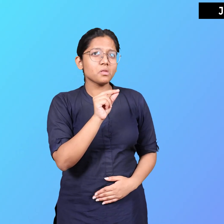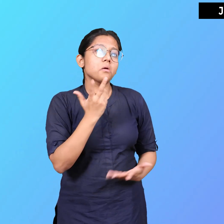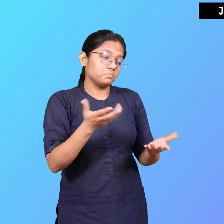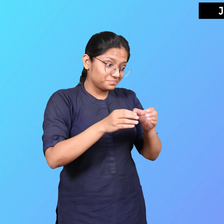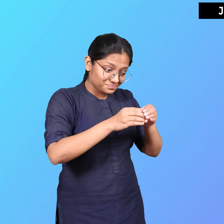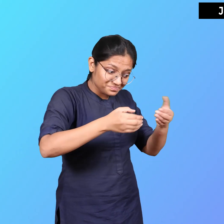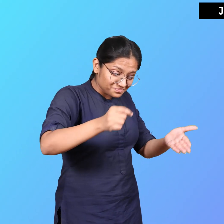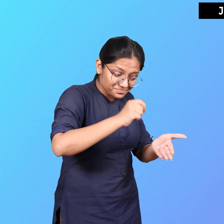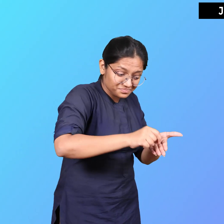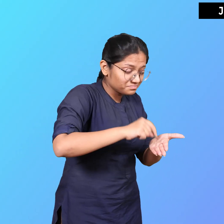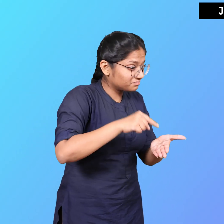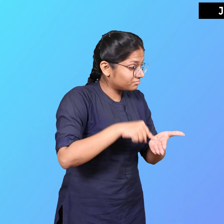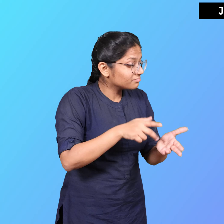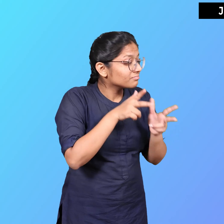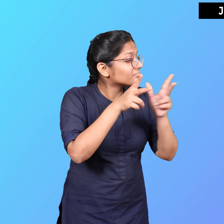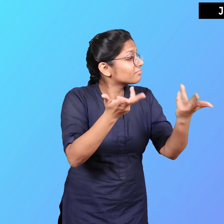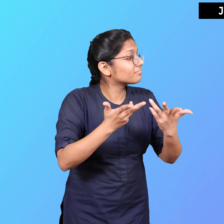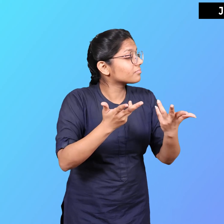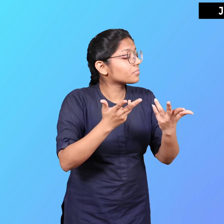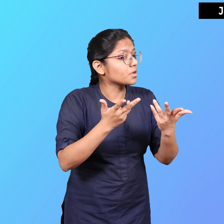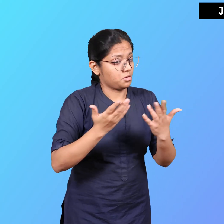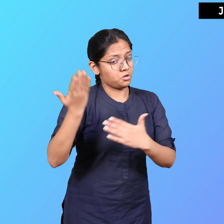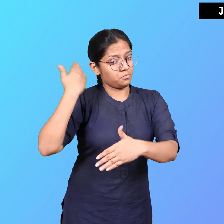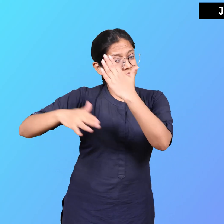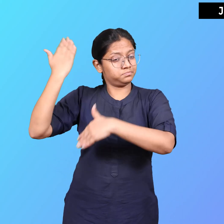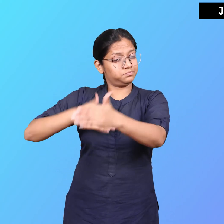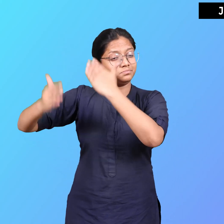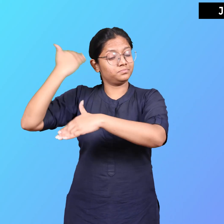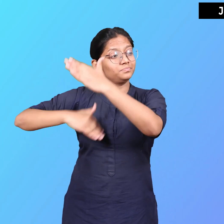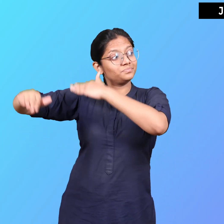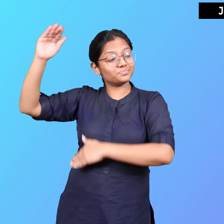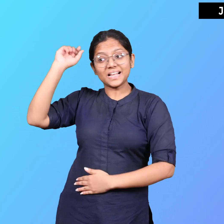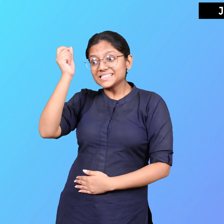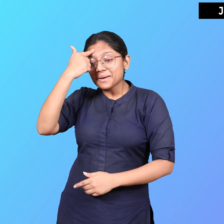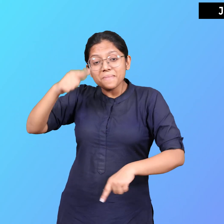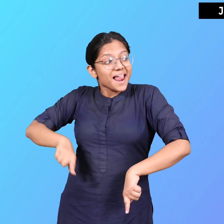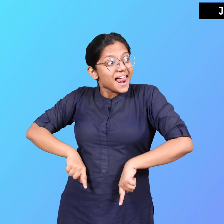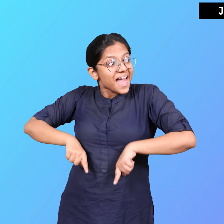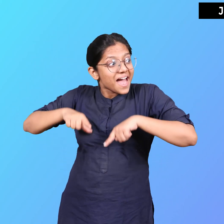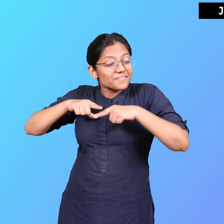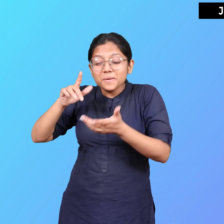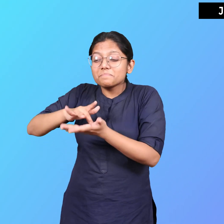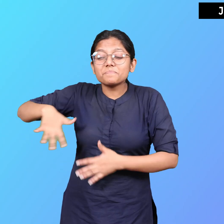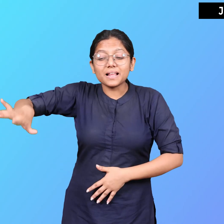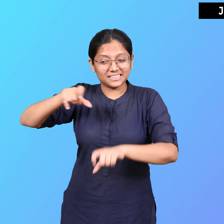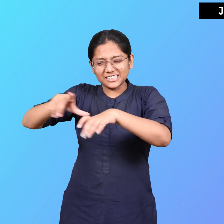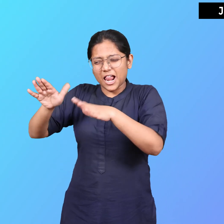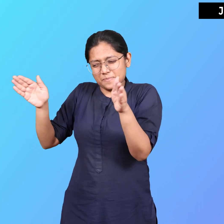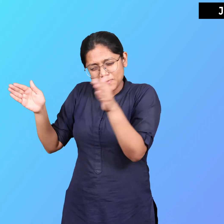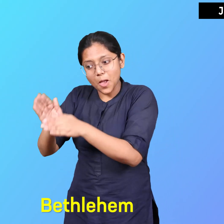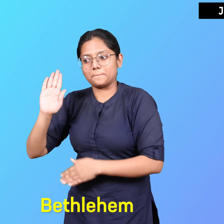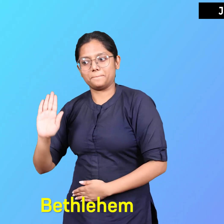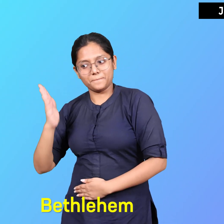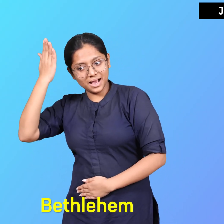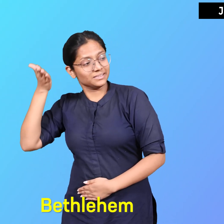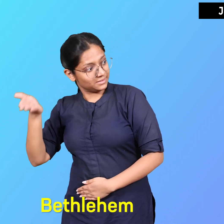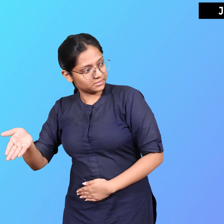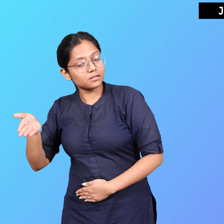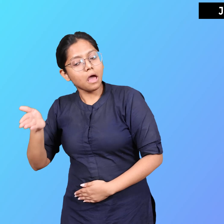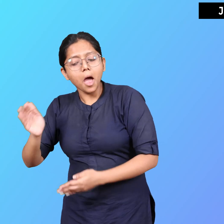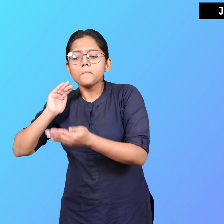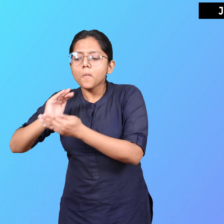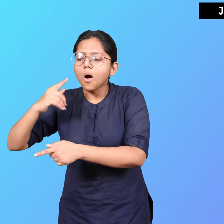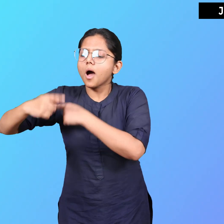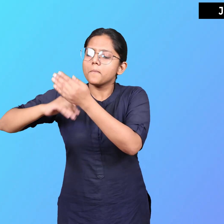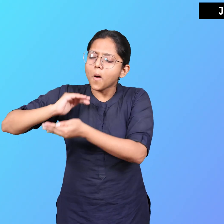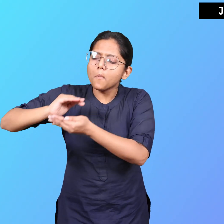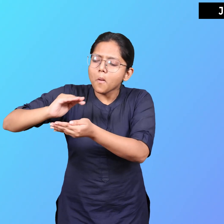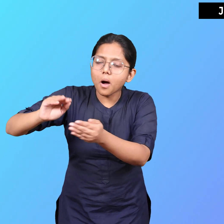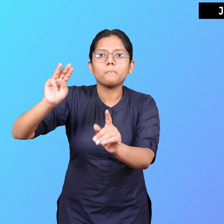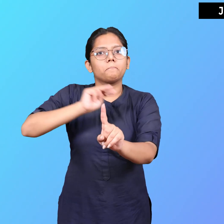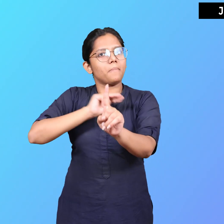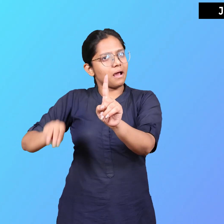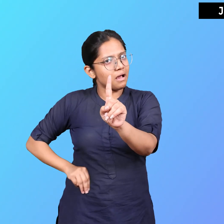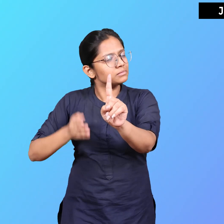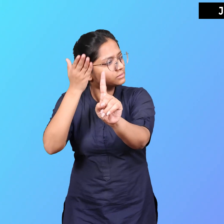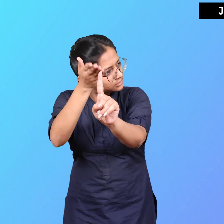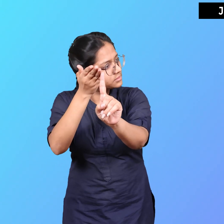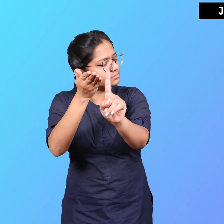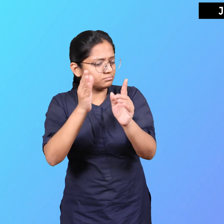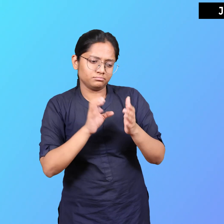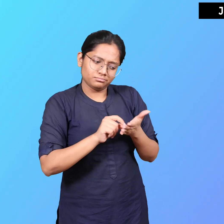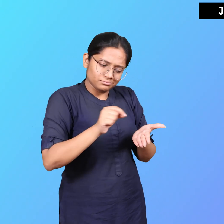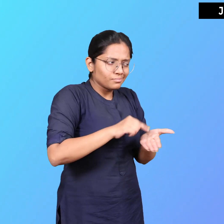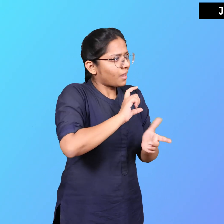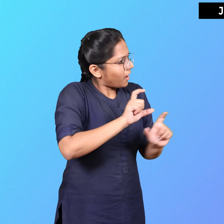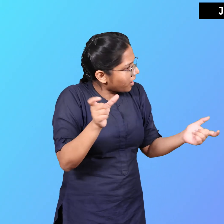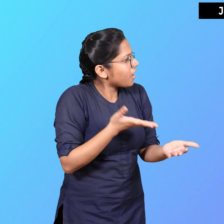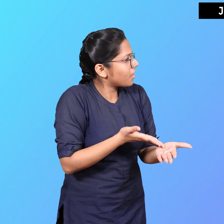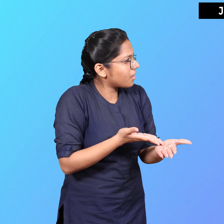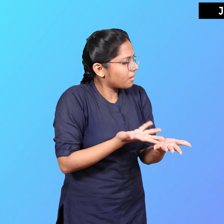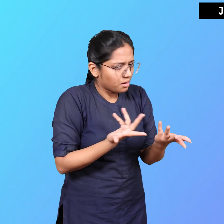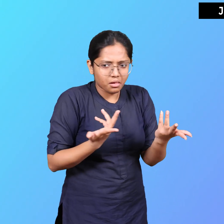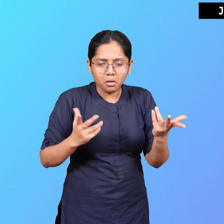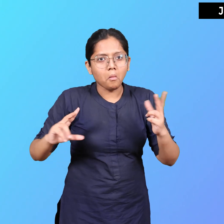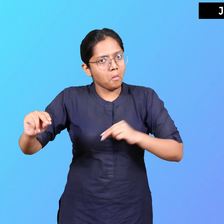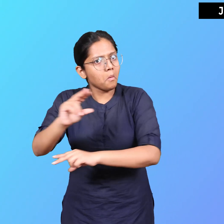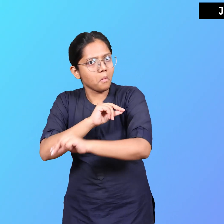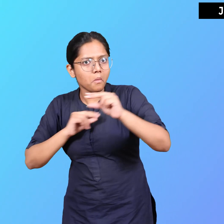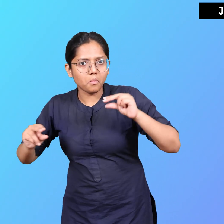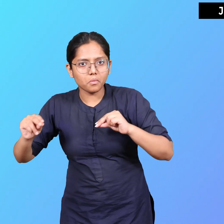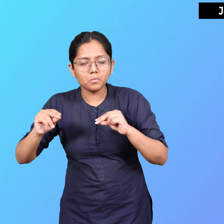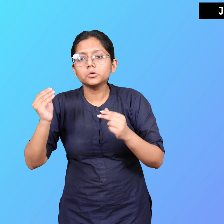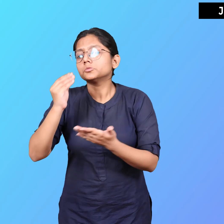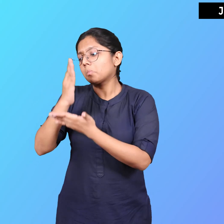The Scriptures say that the Messiah will come from the family of David. And they say that he will come from Bethlehem, the town where David lived.”